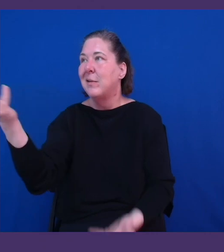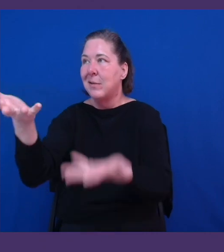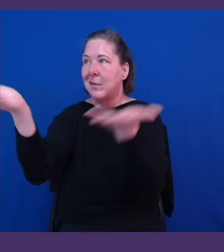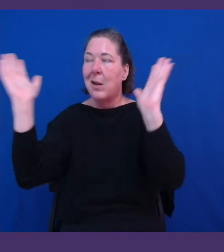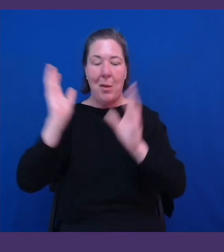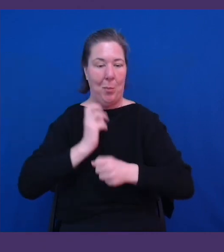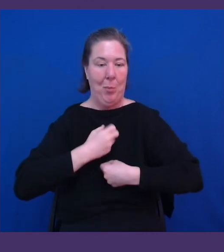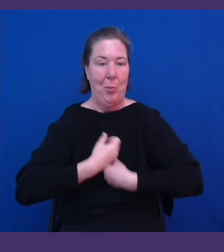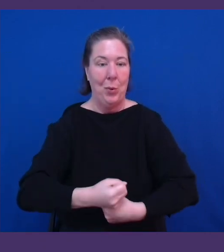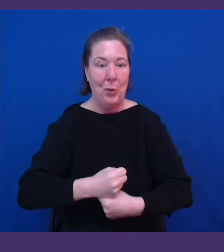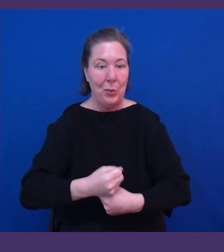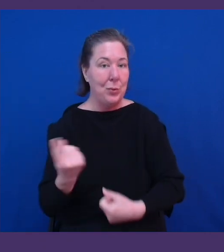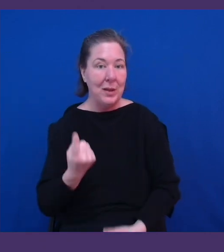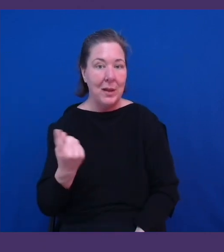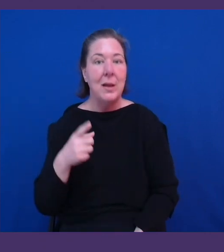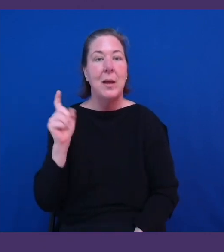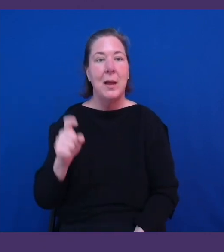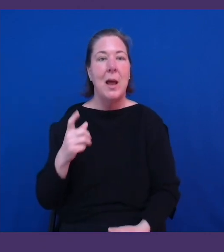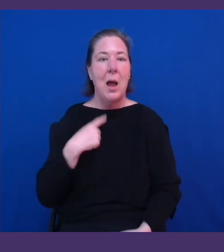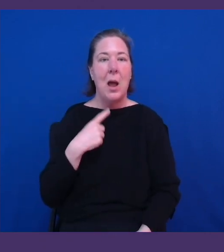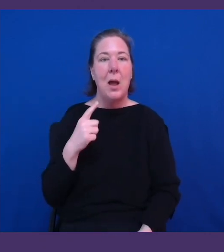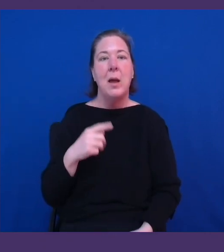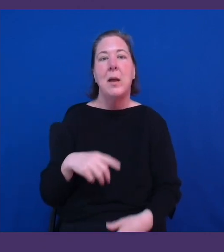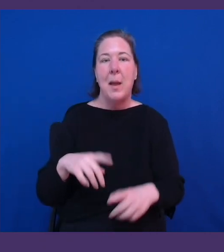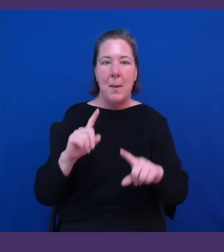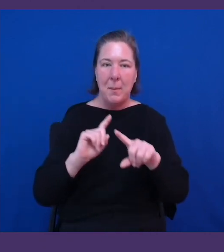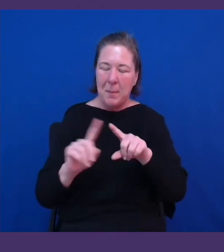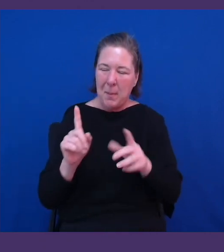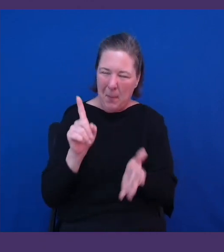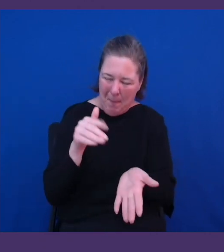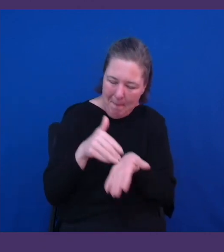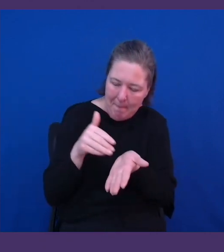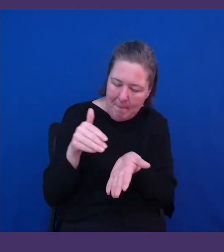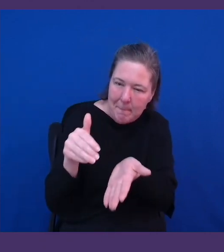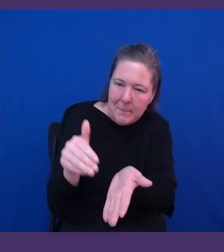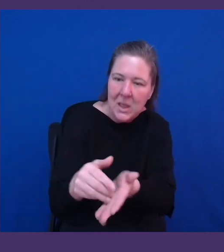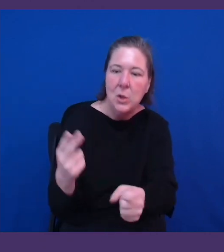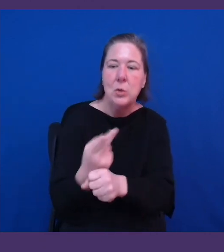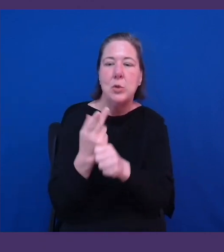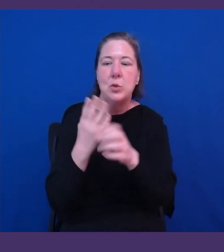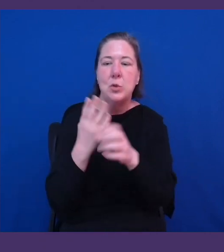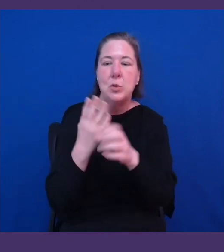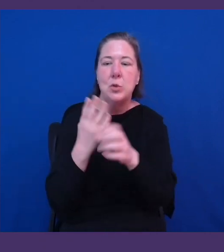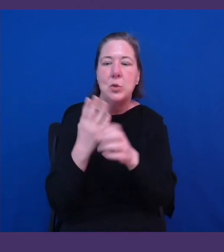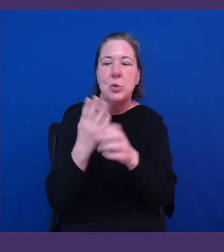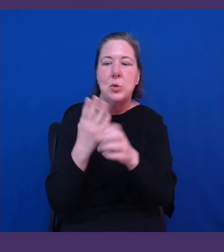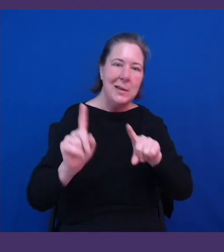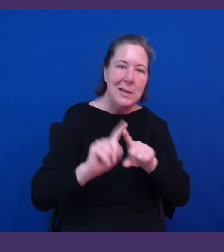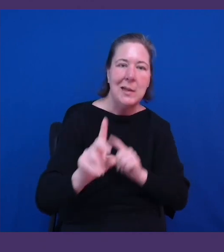to do a million user tests because we have all these different disabilities with all the assistive technologies